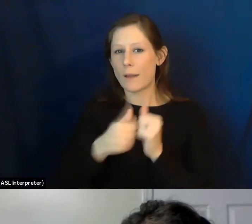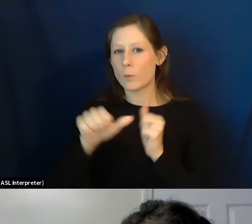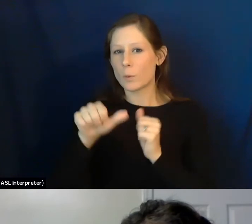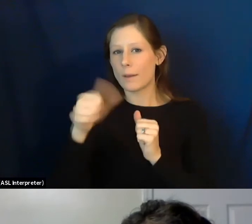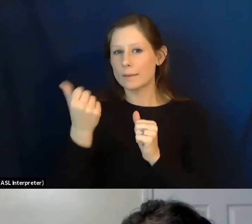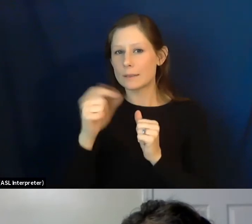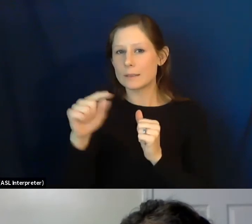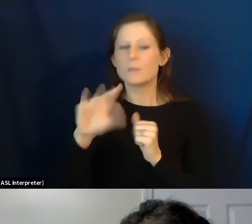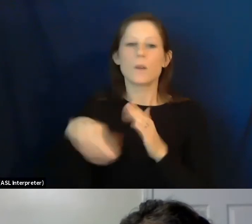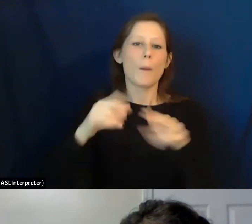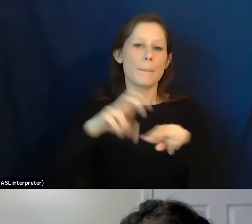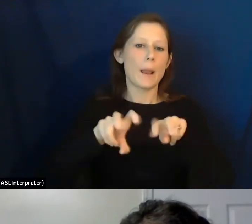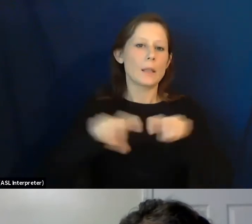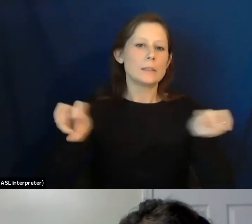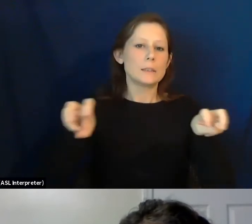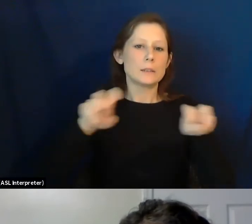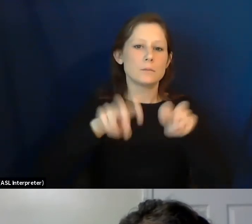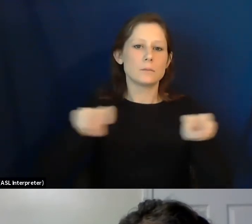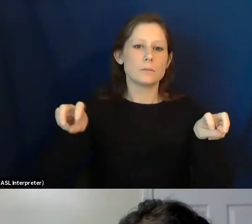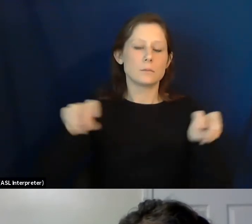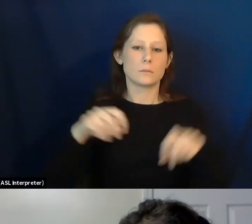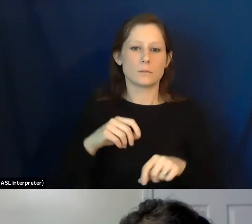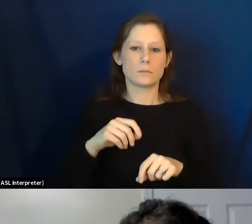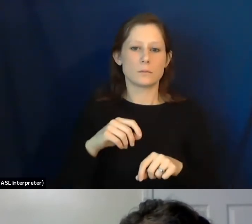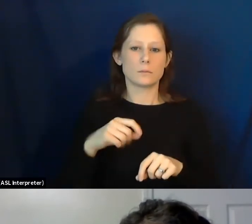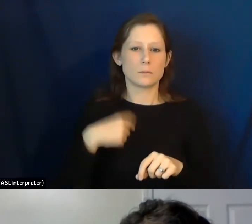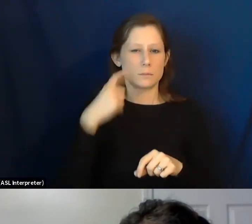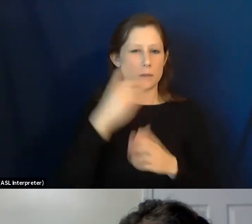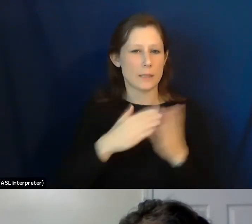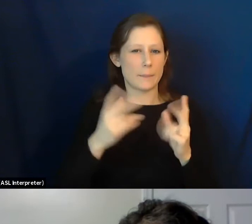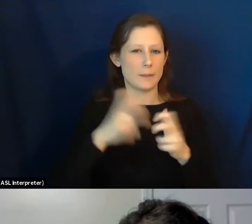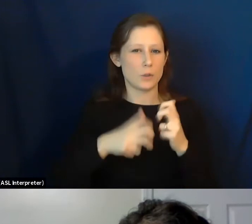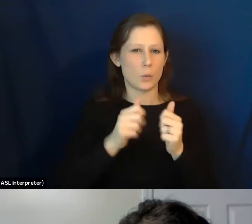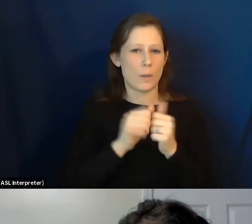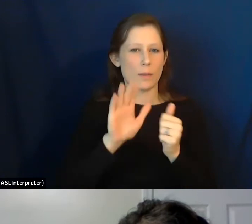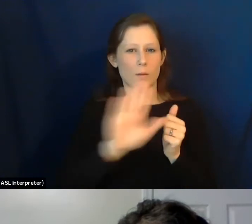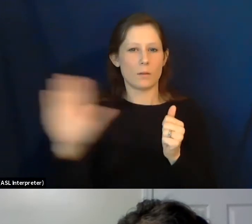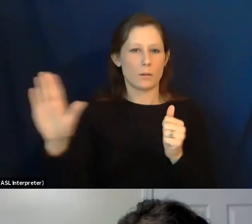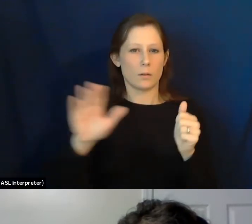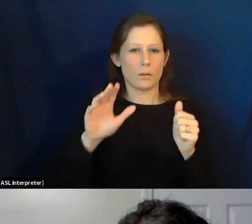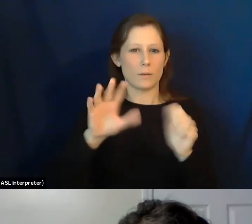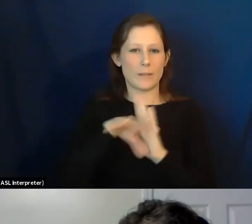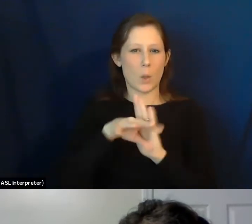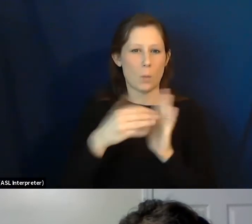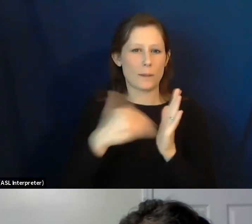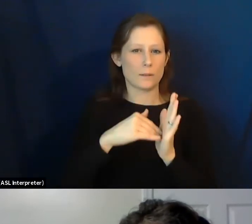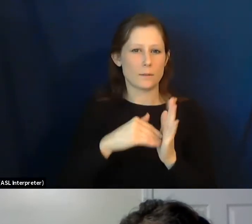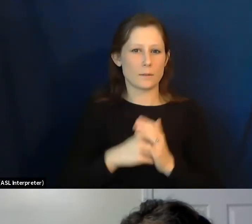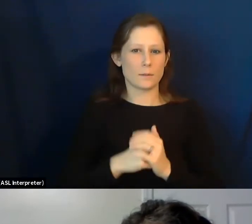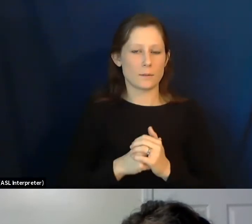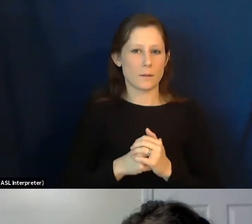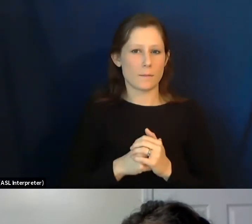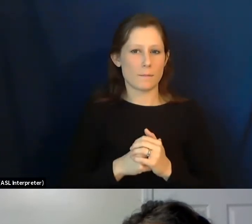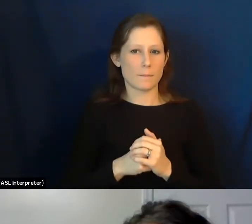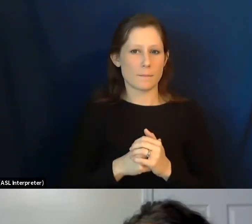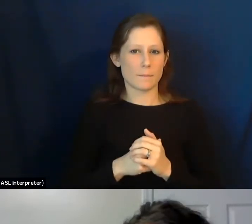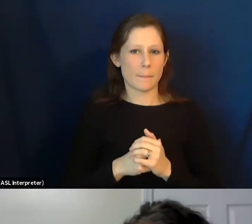i think they're having some issues with their videos again